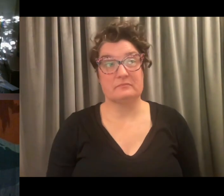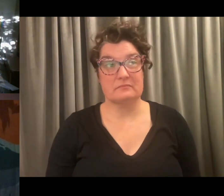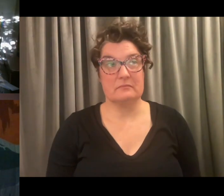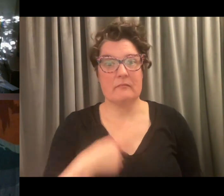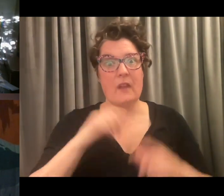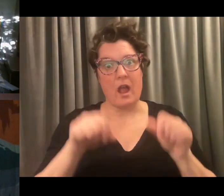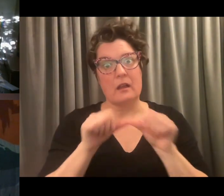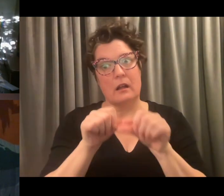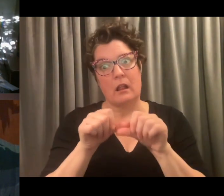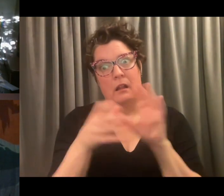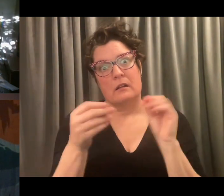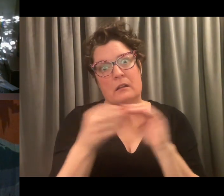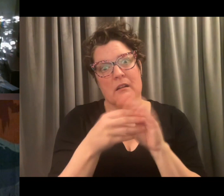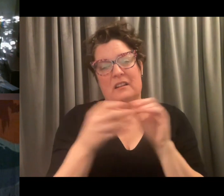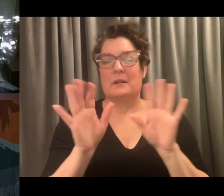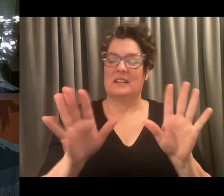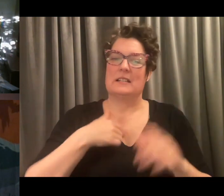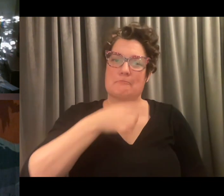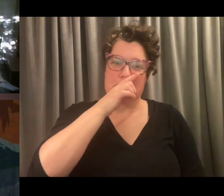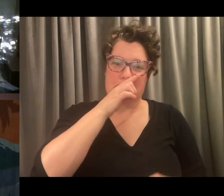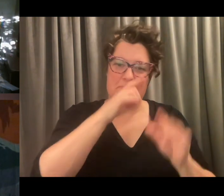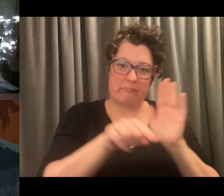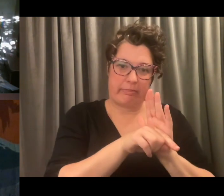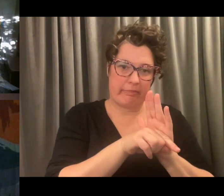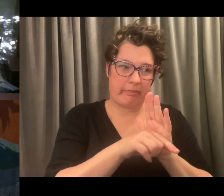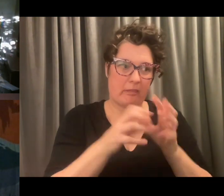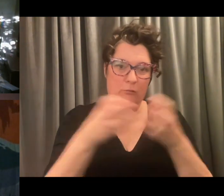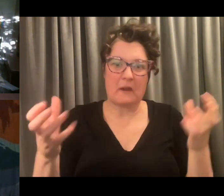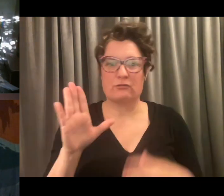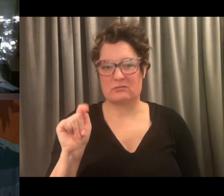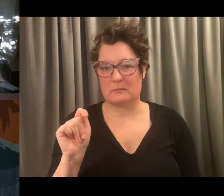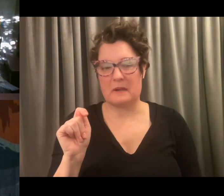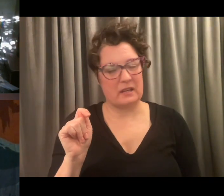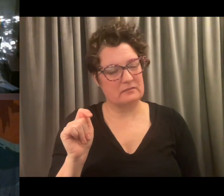things too bleak, but that's that's, you asked me what I would like to bring